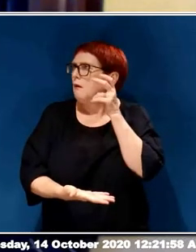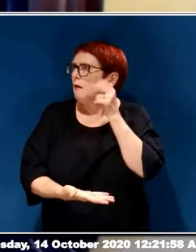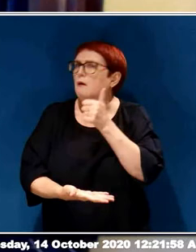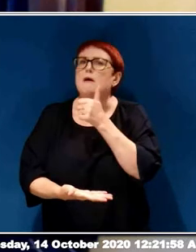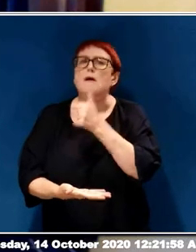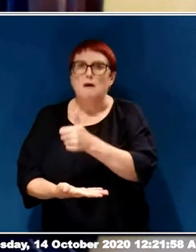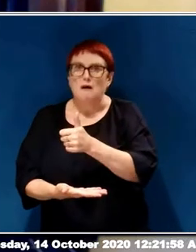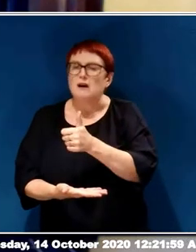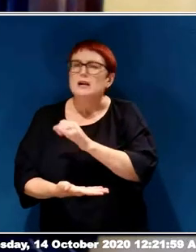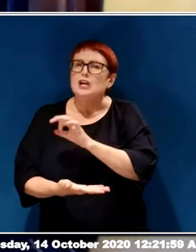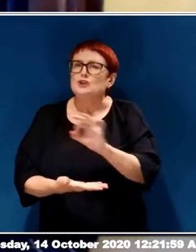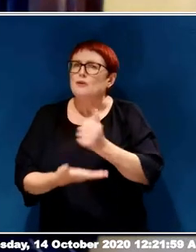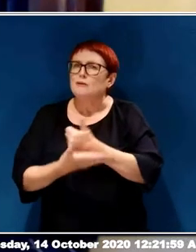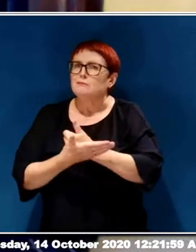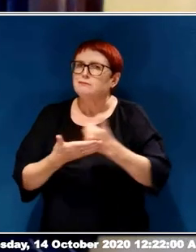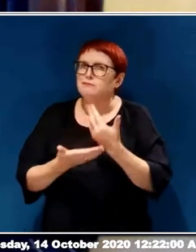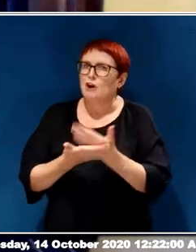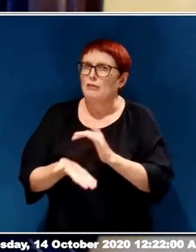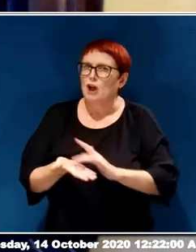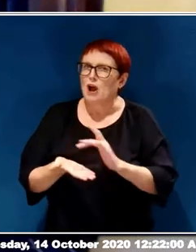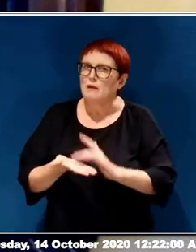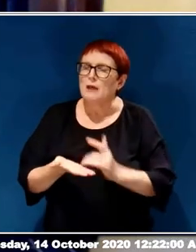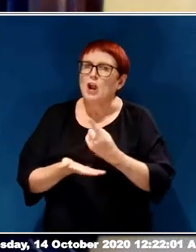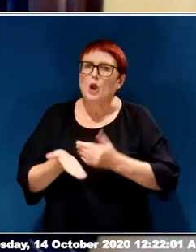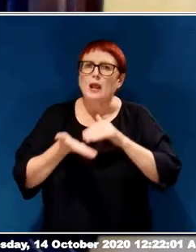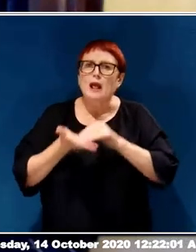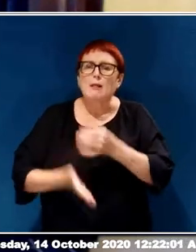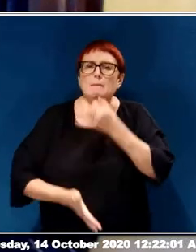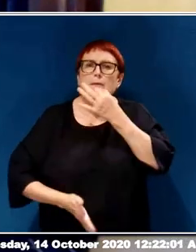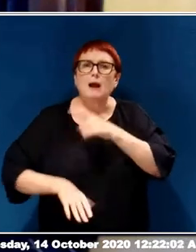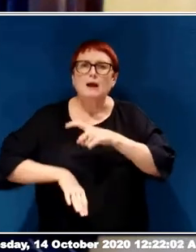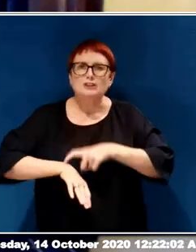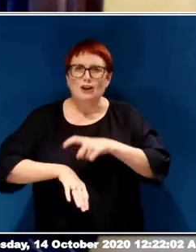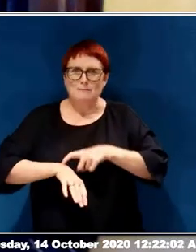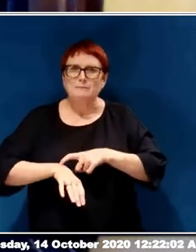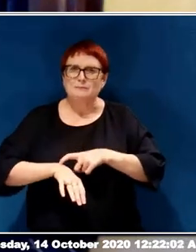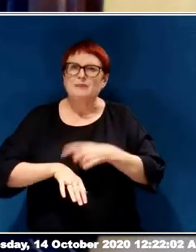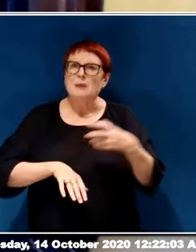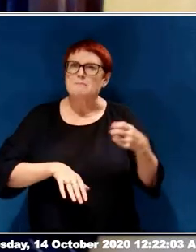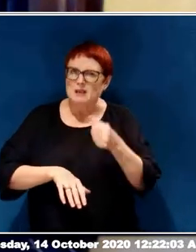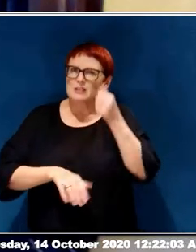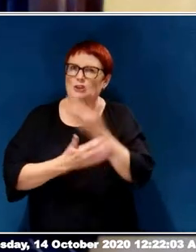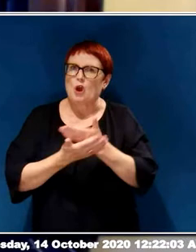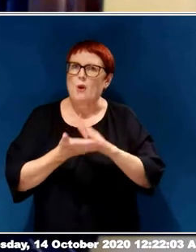their schooling, so we must go beyond the immediate access and also ensure